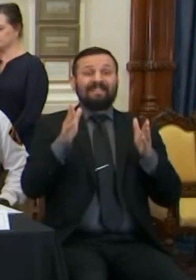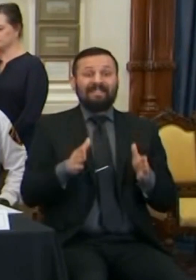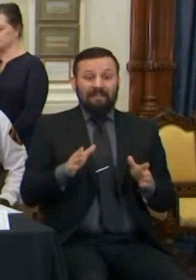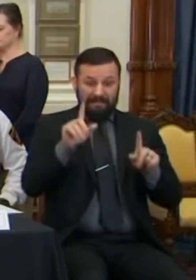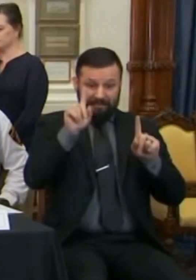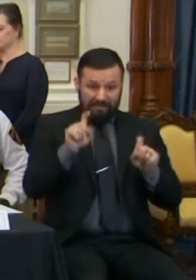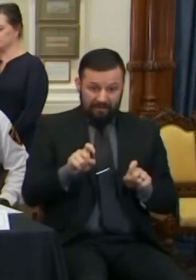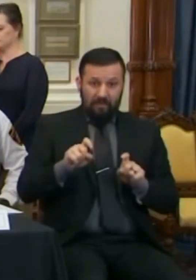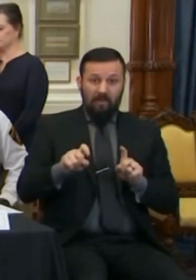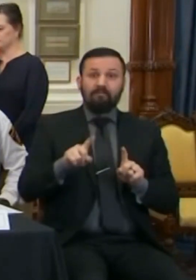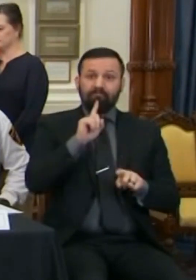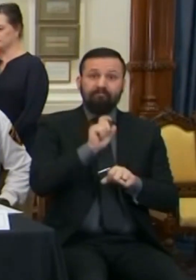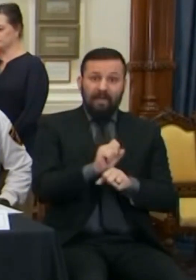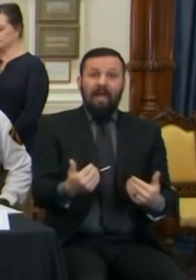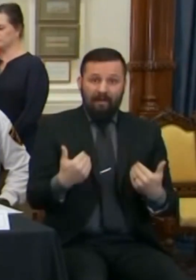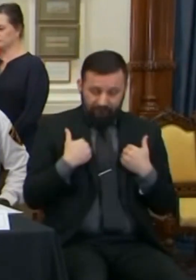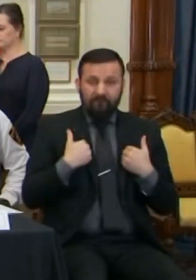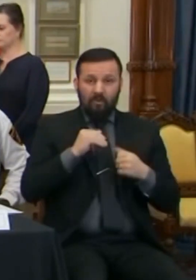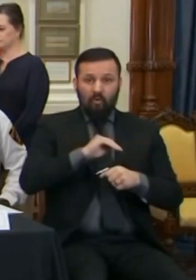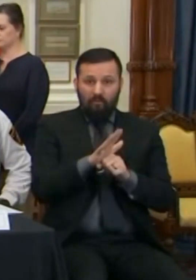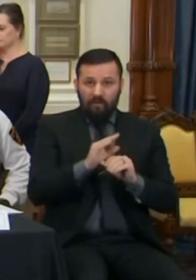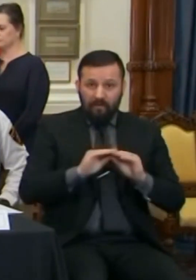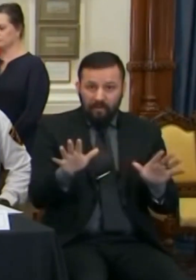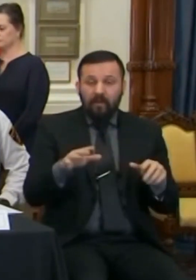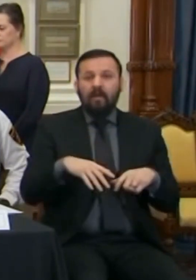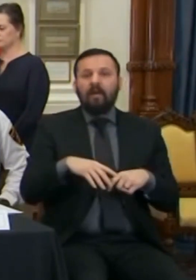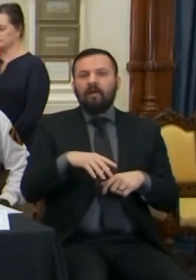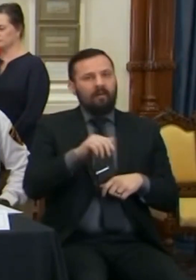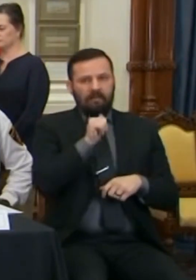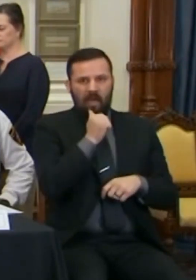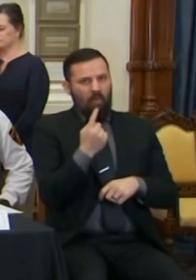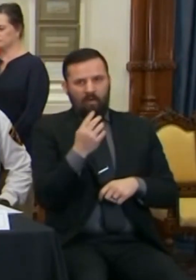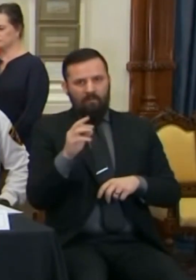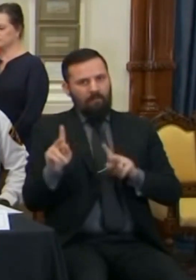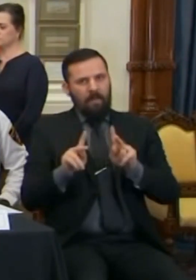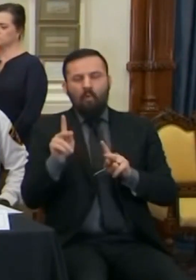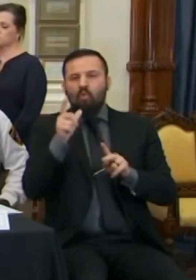Cobra 19 who was not one of the people who was repatriated from the cruise